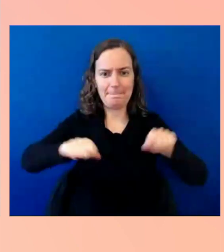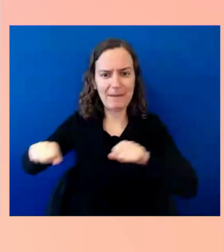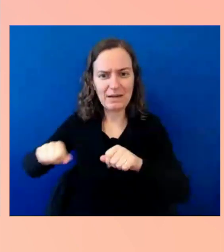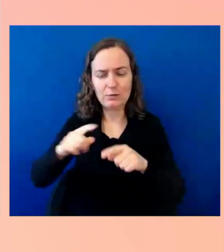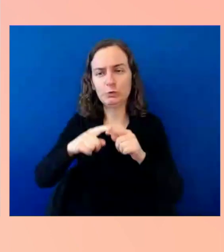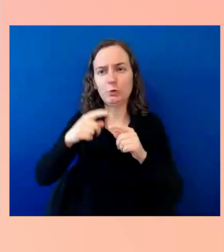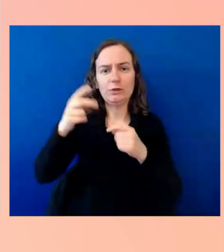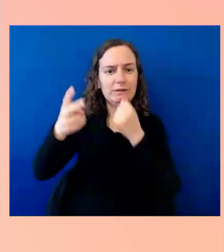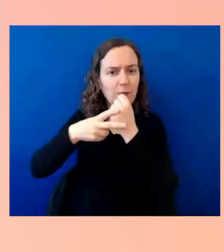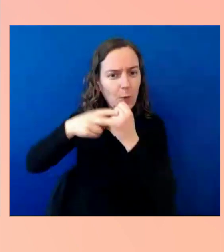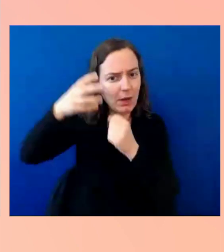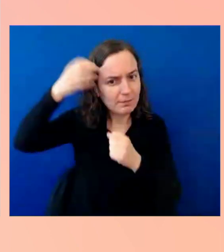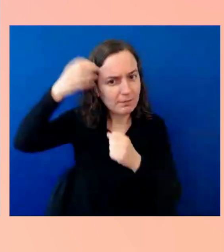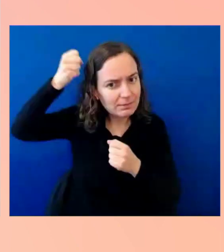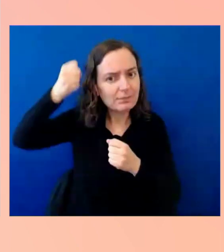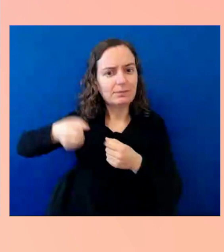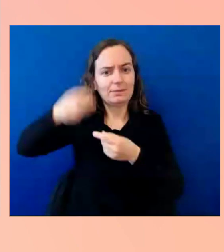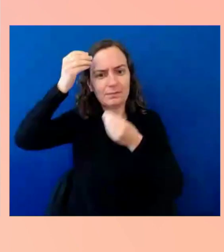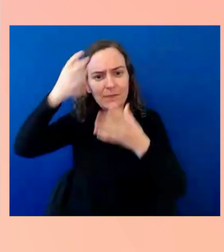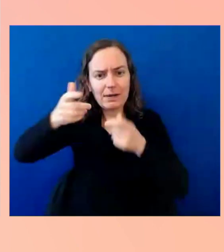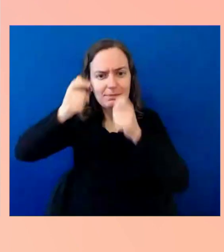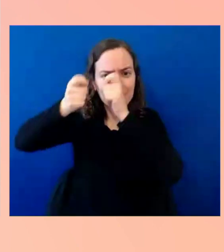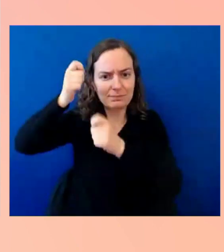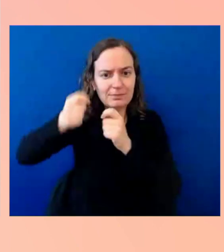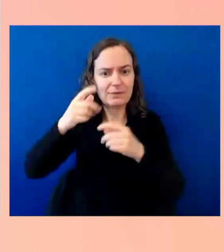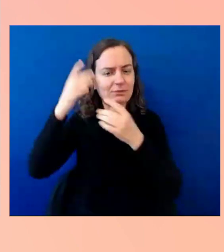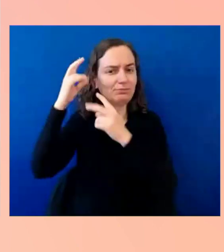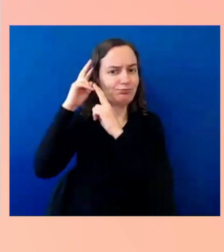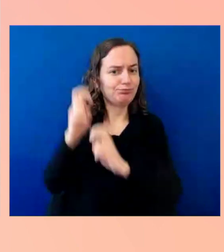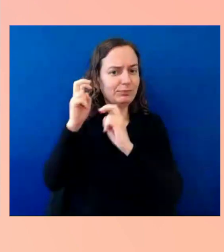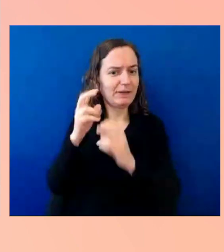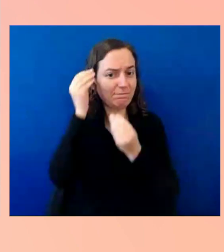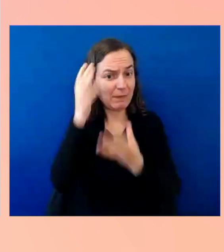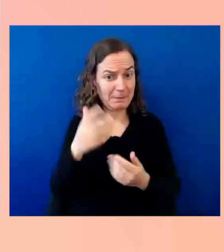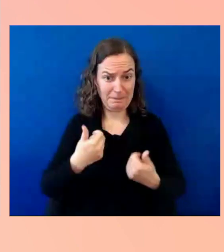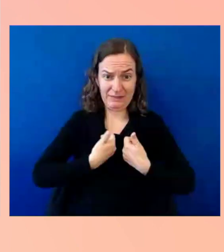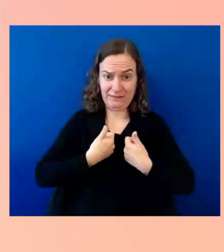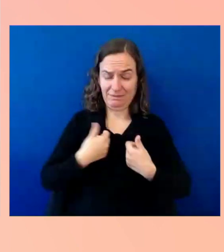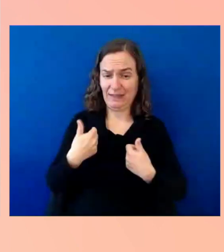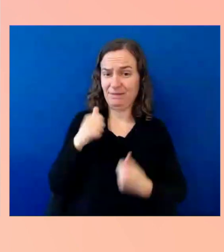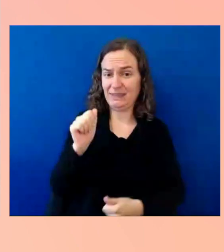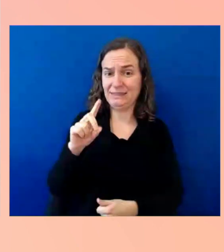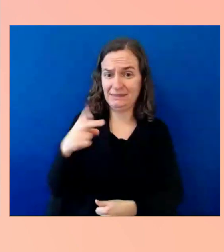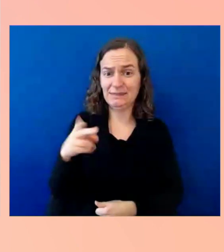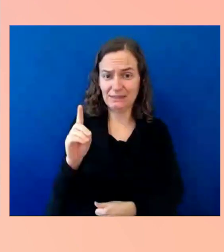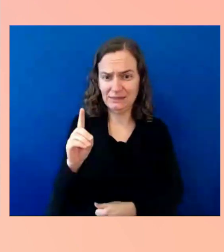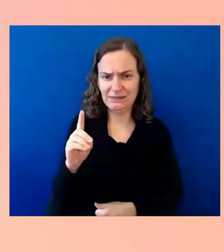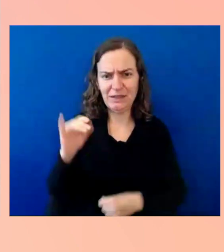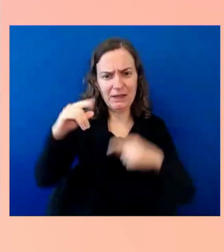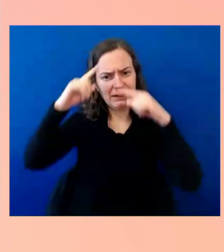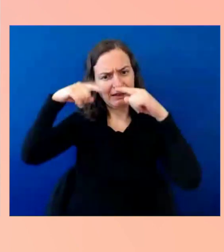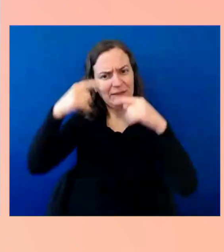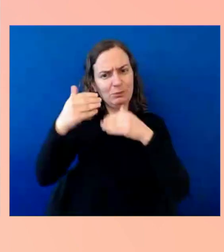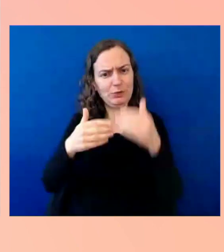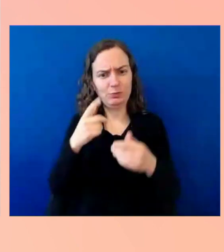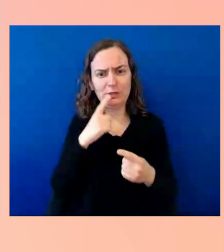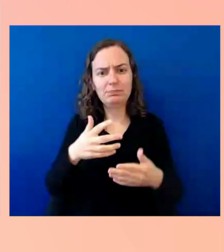As a person with ADHD, these cognitive processes can be difficult at times, which stops me from achieving my goals.